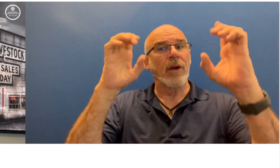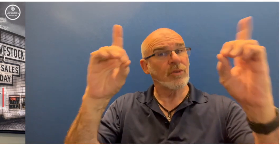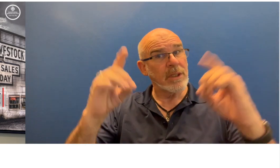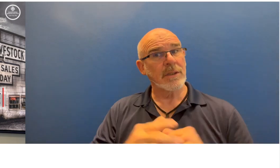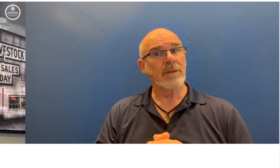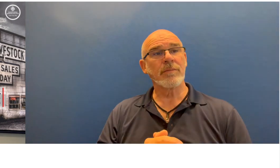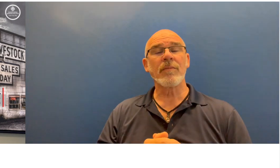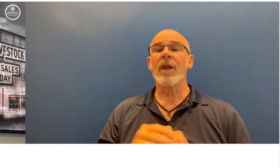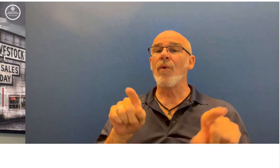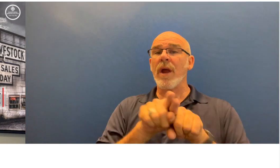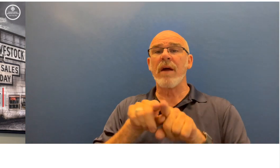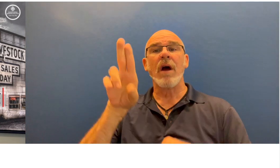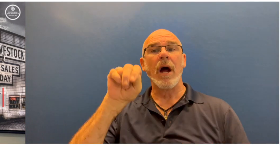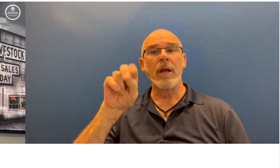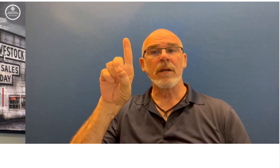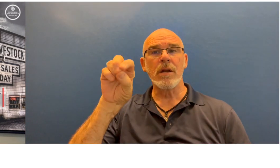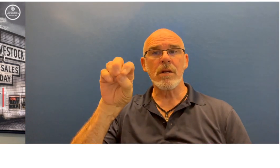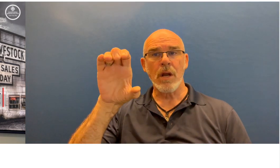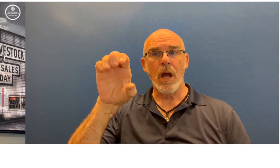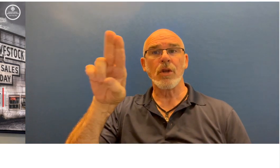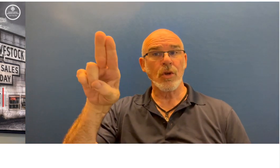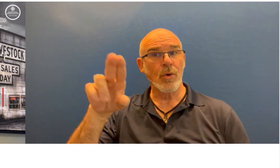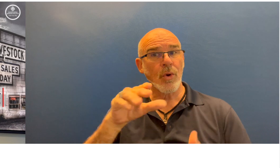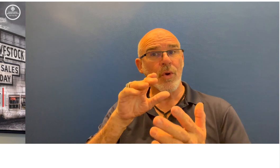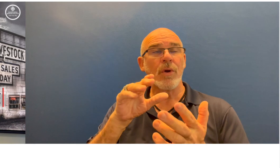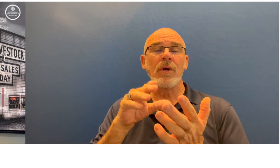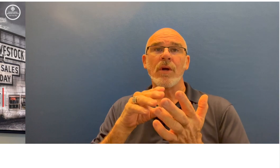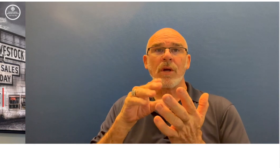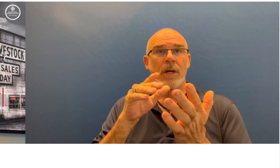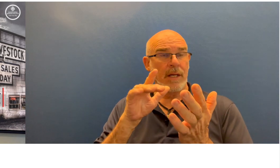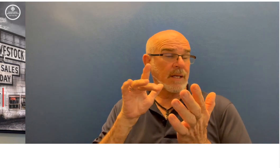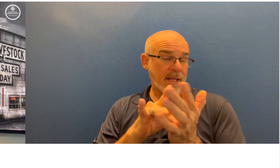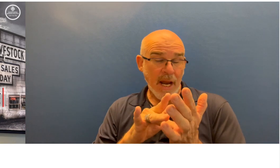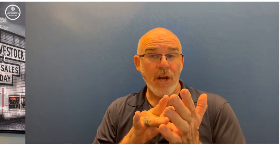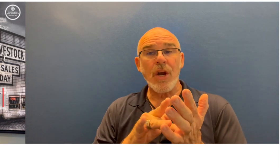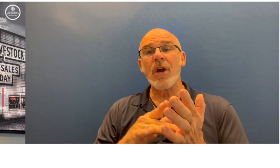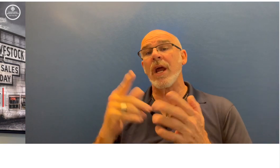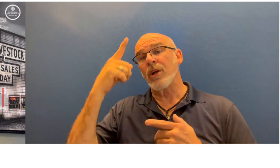We have an Undocu center there, Dream Center in the Intercultural Center as well.